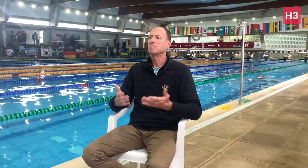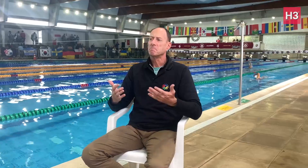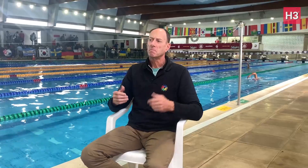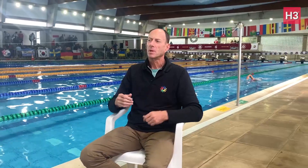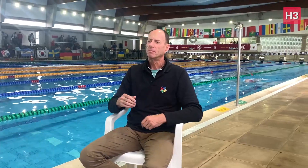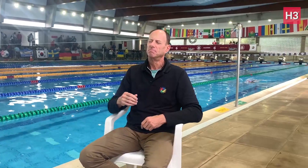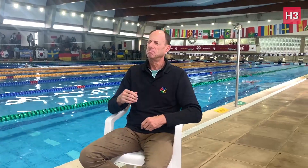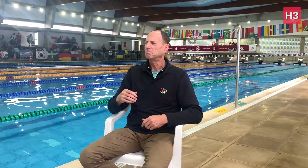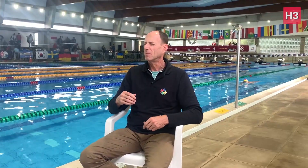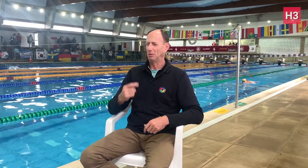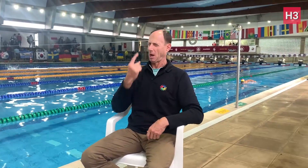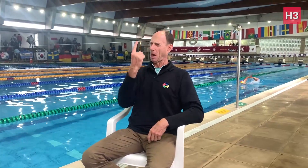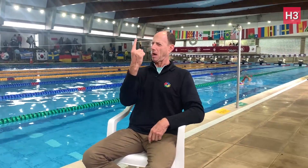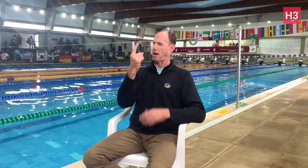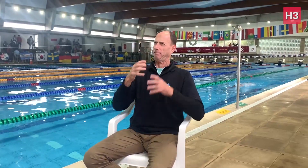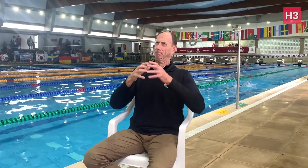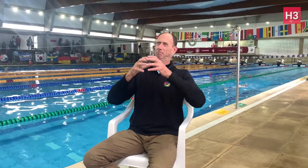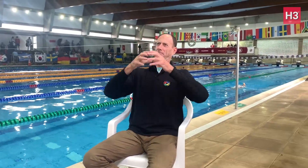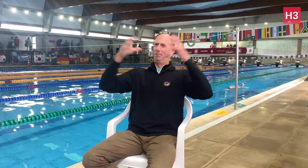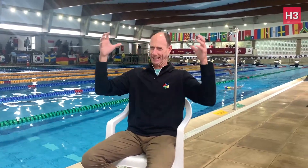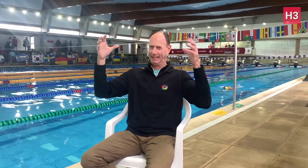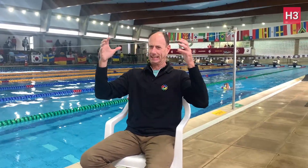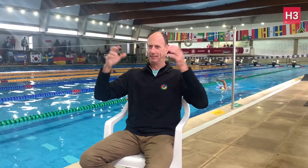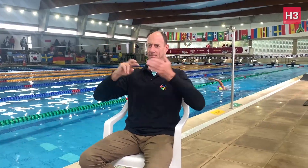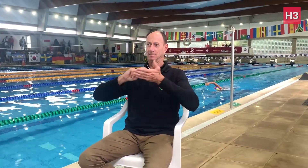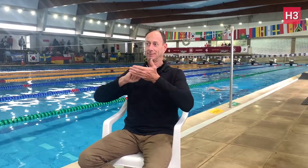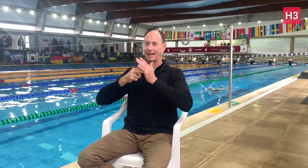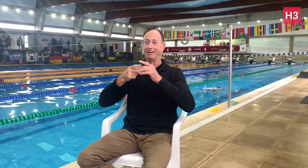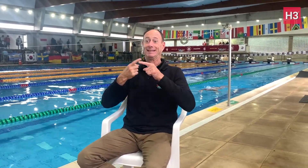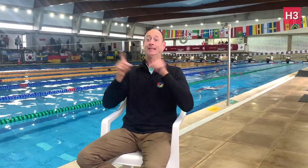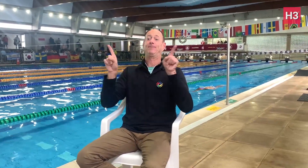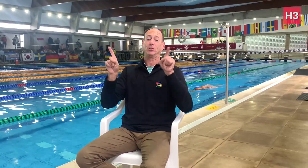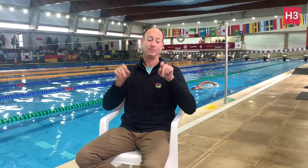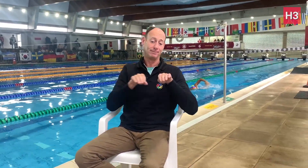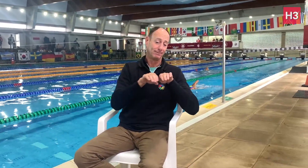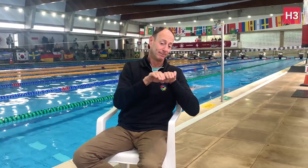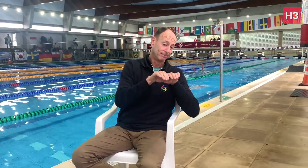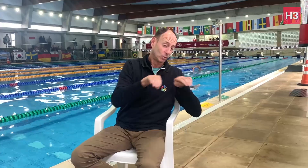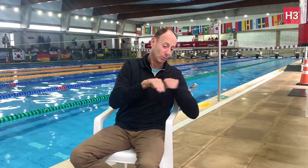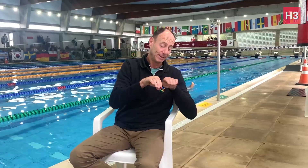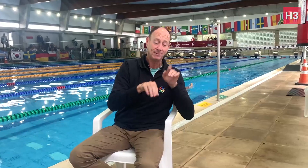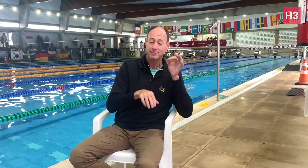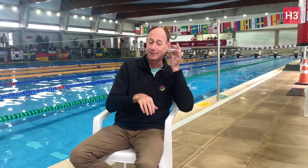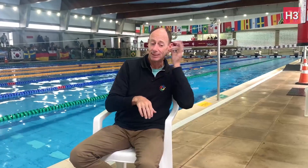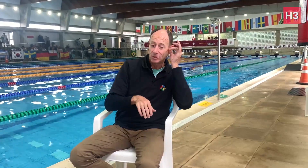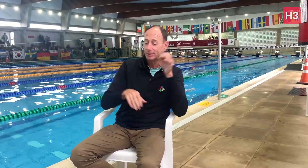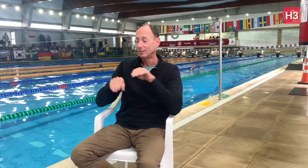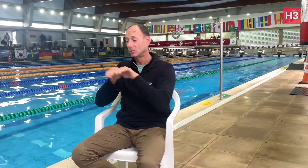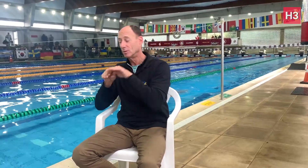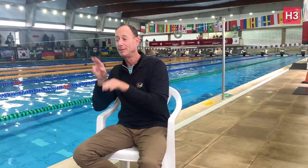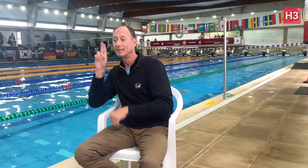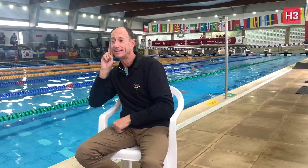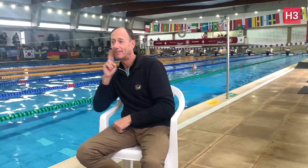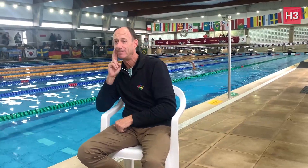The major difference between the Olympics swimming and Deaflympics swimming is the communication mode